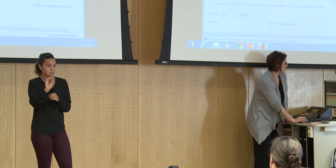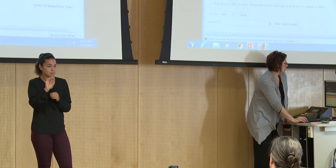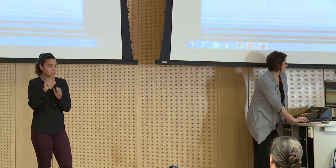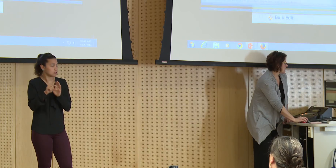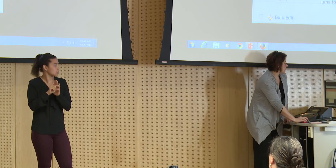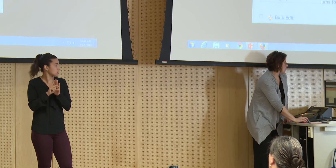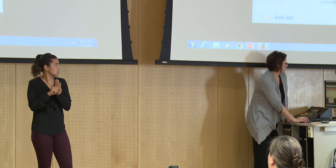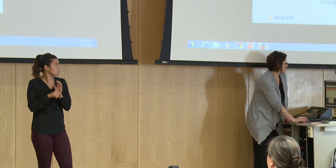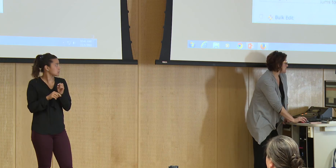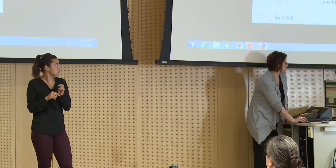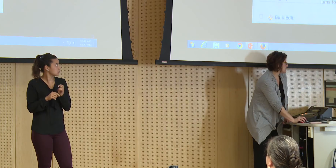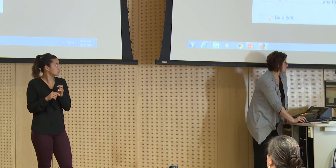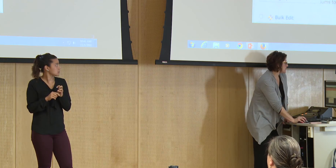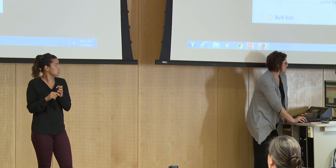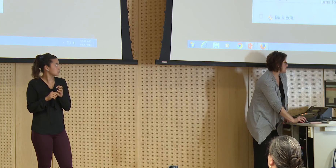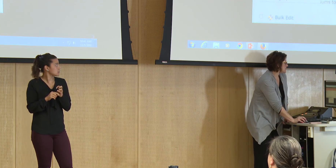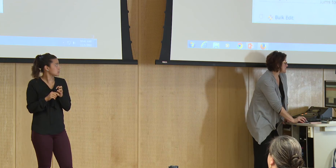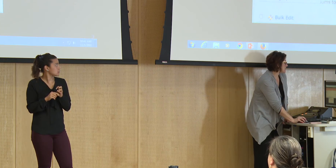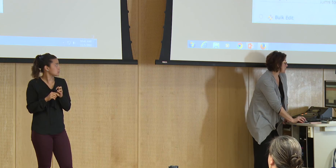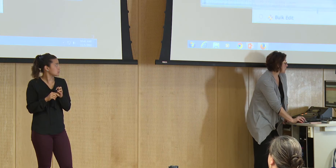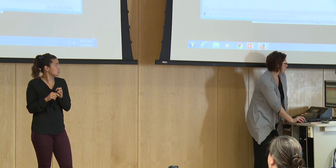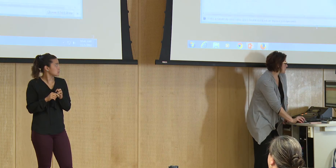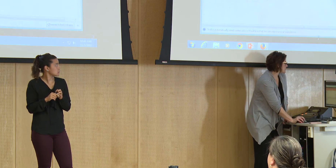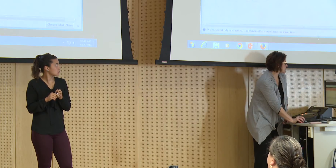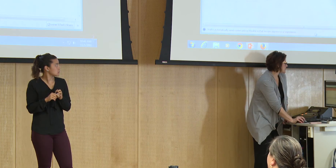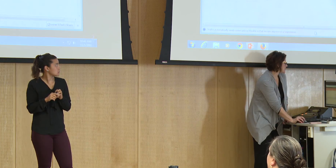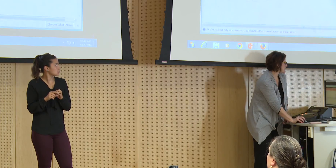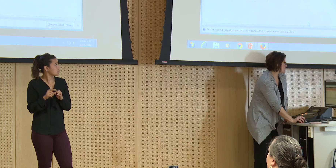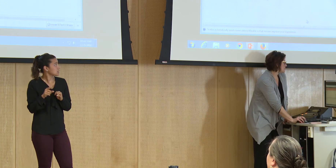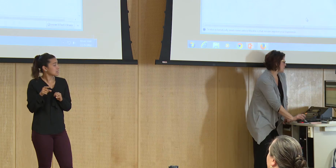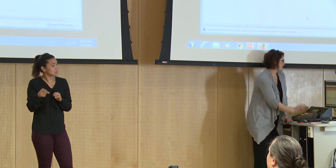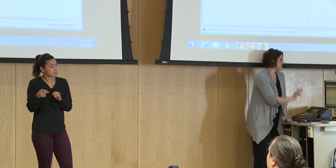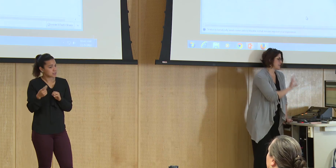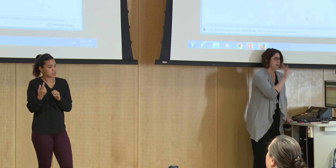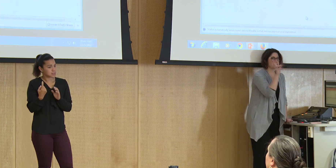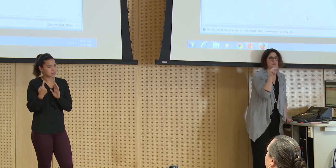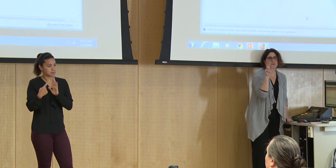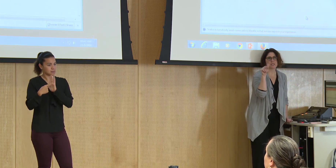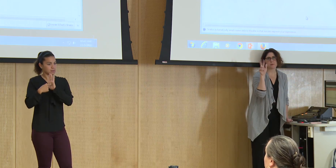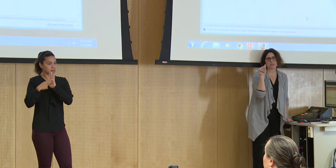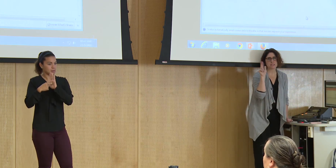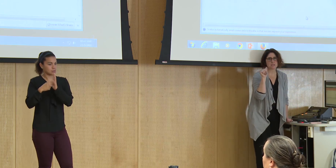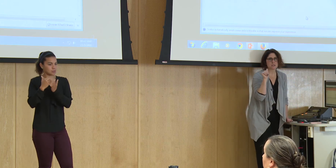what I would see--now this is a demo course. So I just have two people in here.